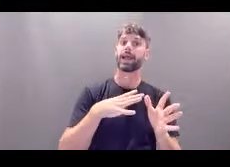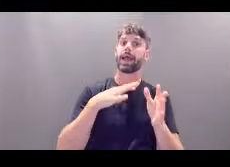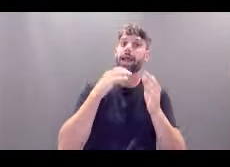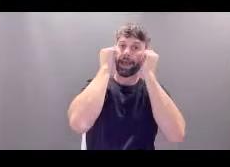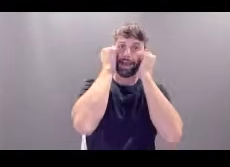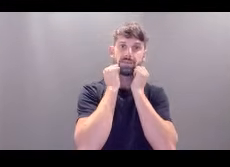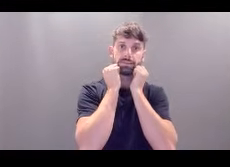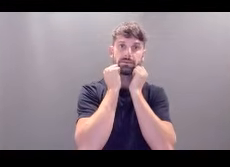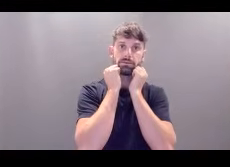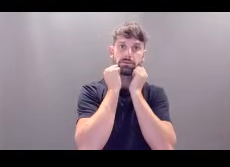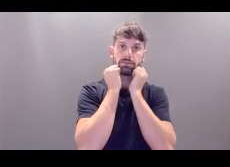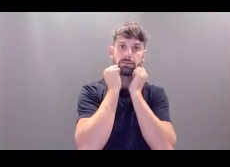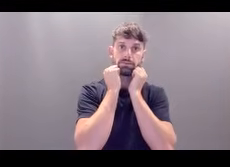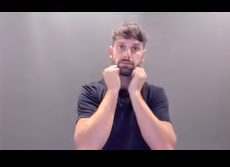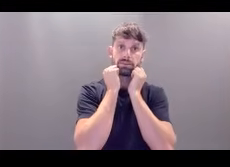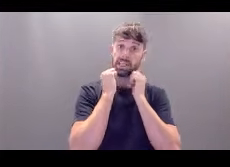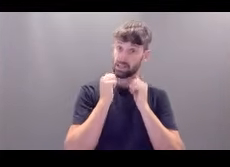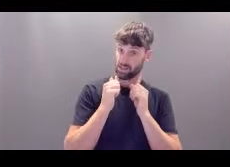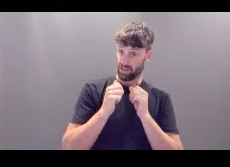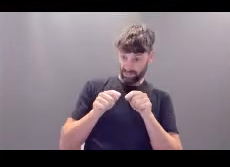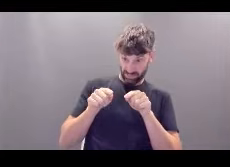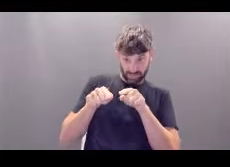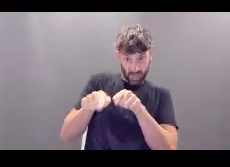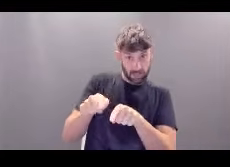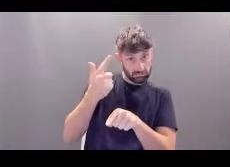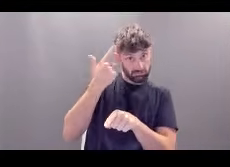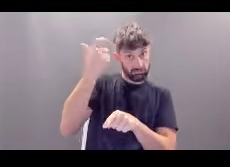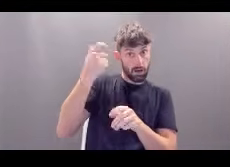item is a reasonable and necessary support.